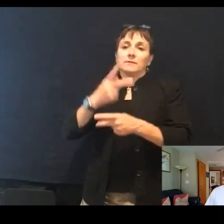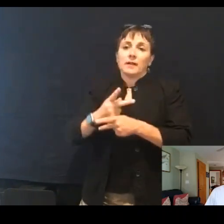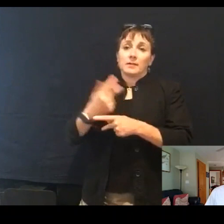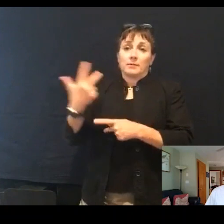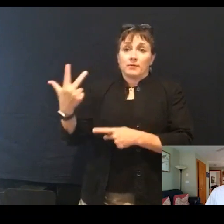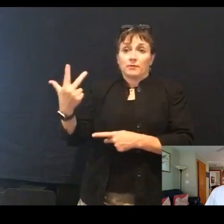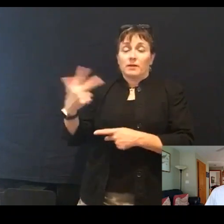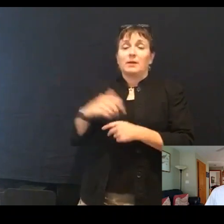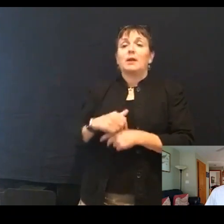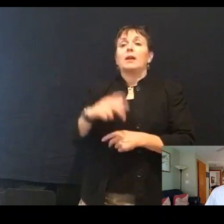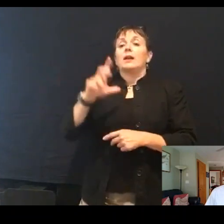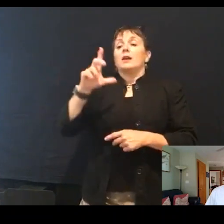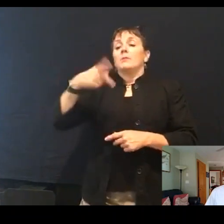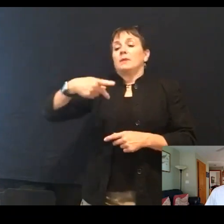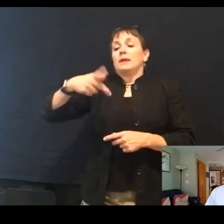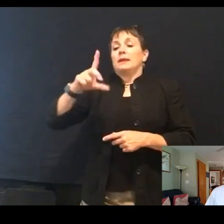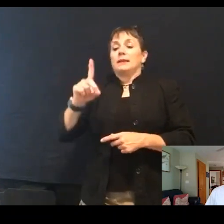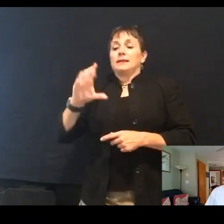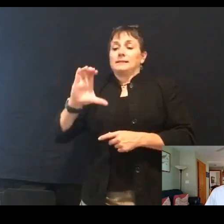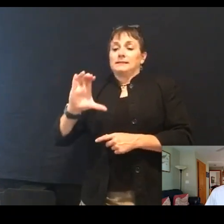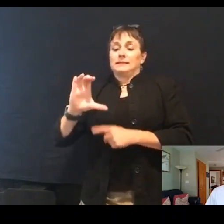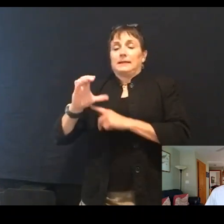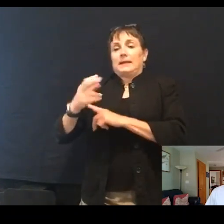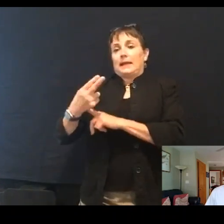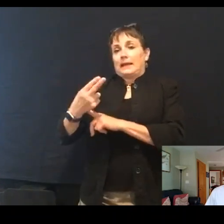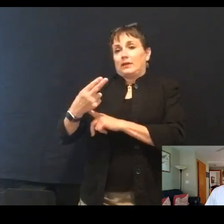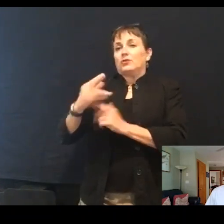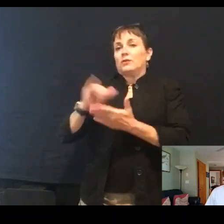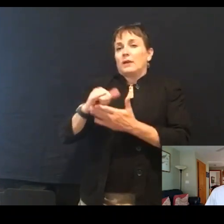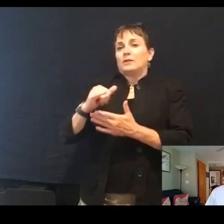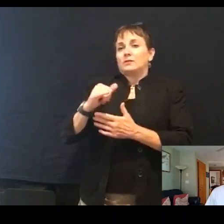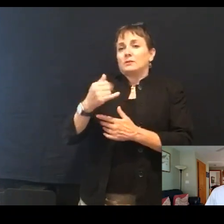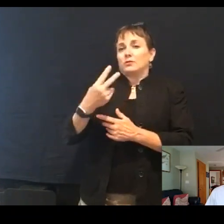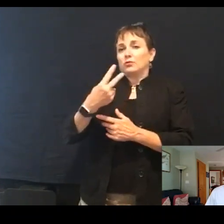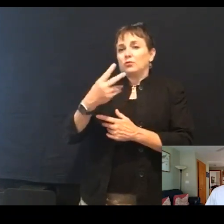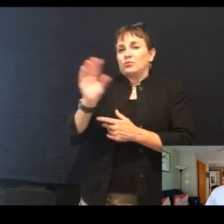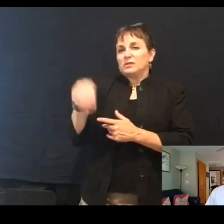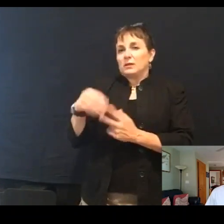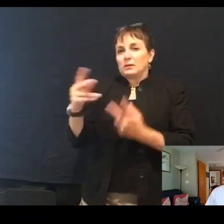Then the PCDH15 gene, which was at 2% of the group tested.